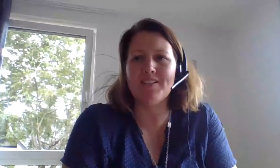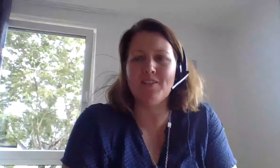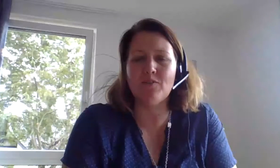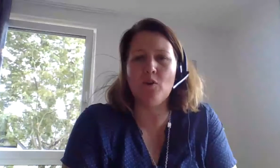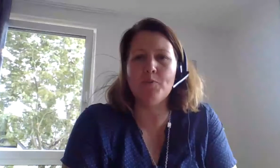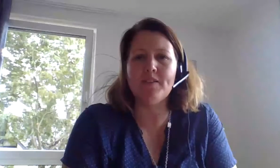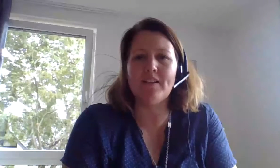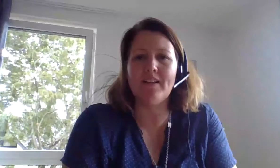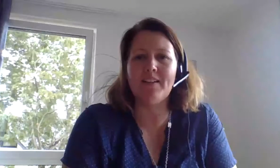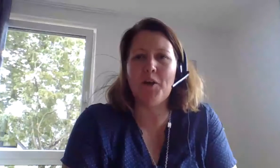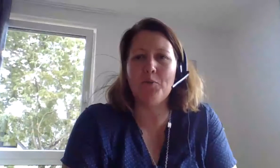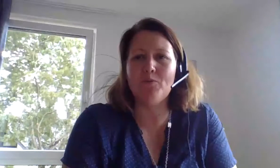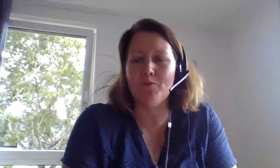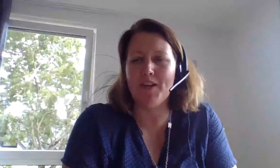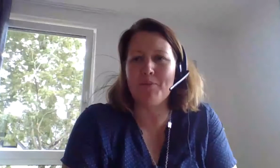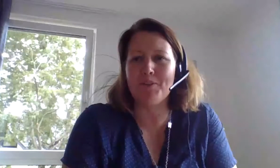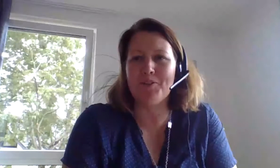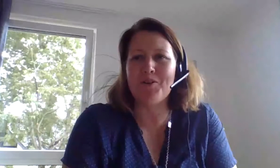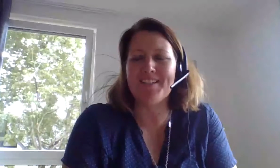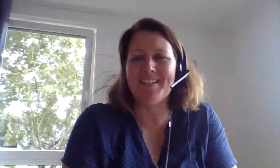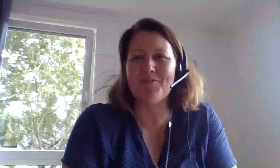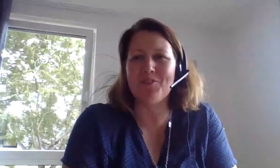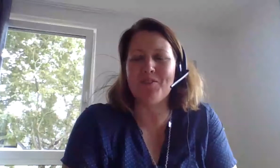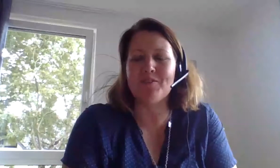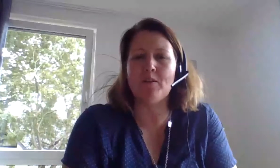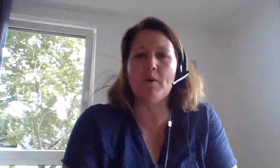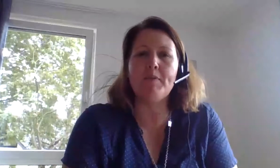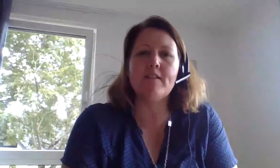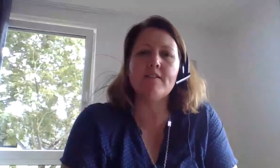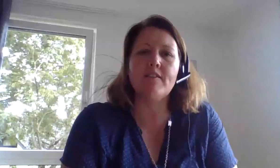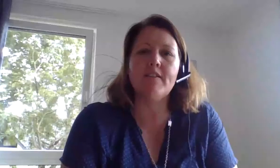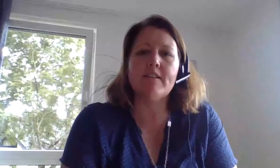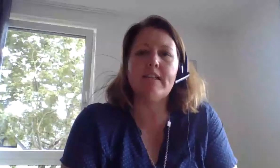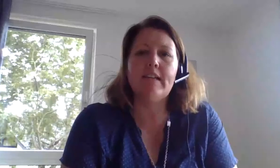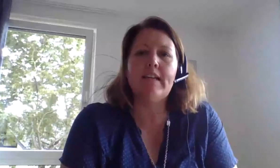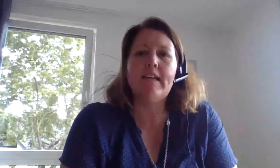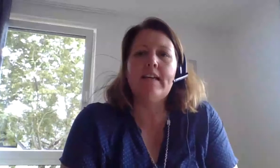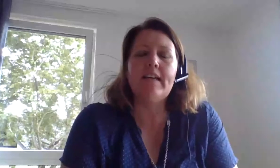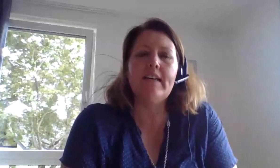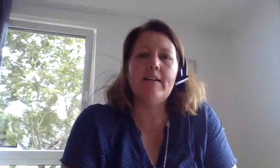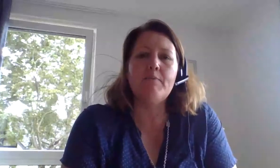of Center of Hope, I hope we can be in contact after this webinar series.